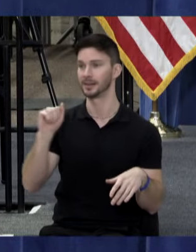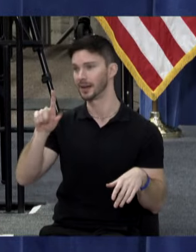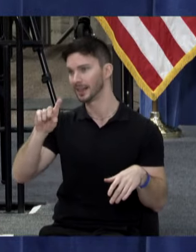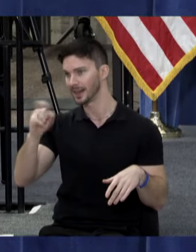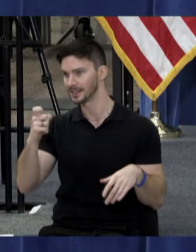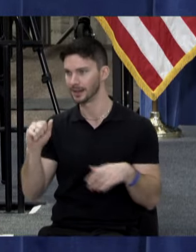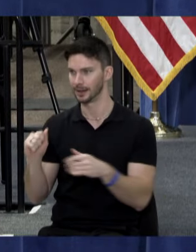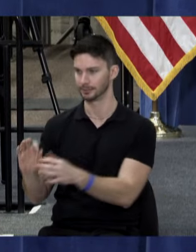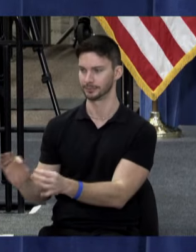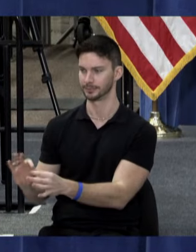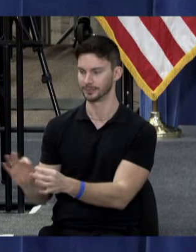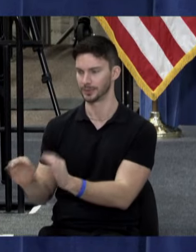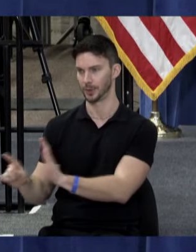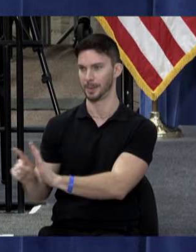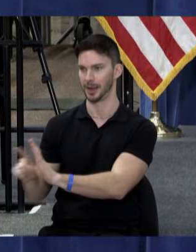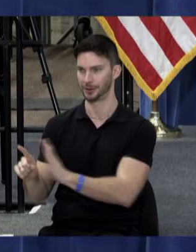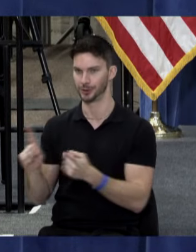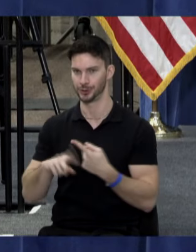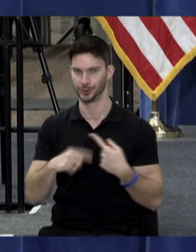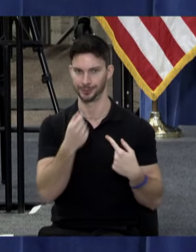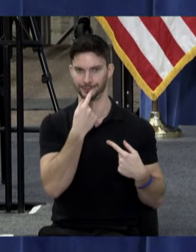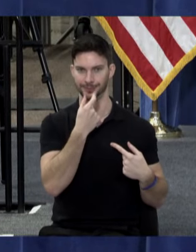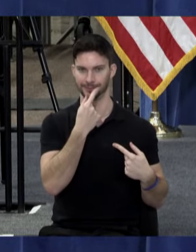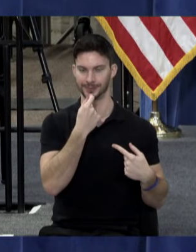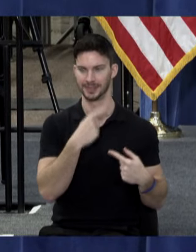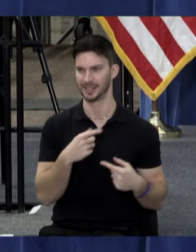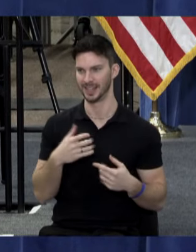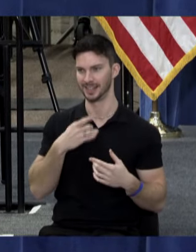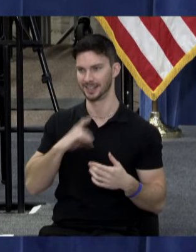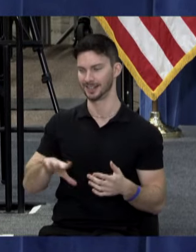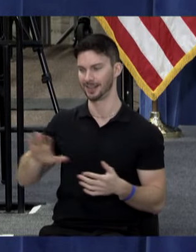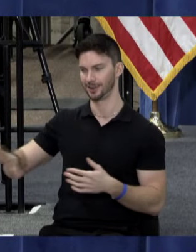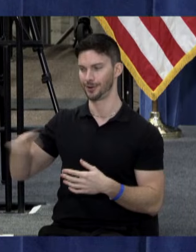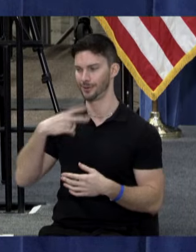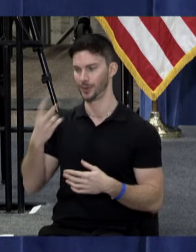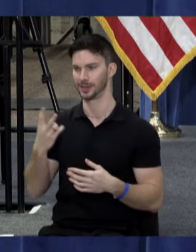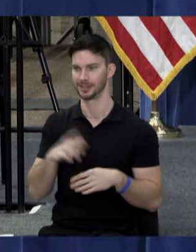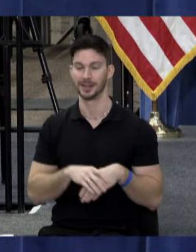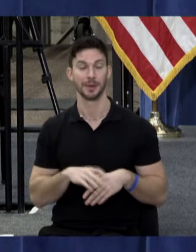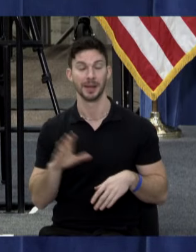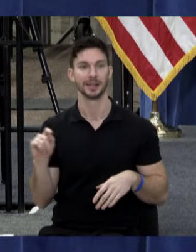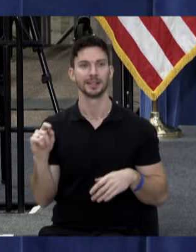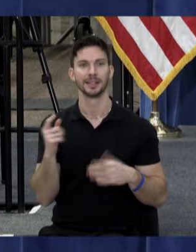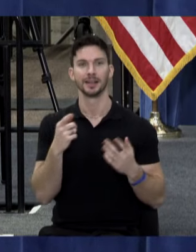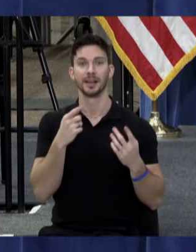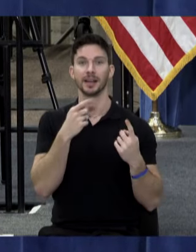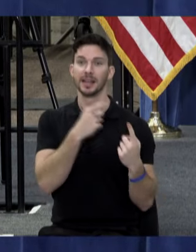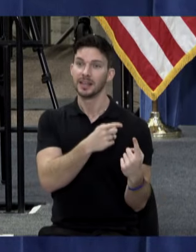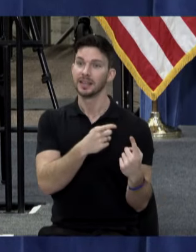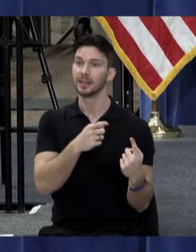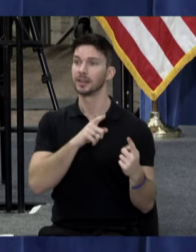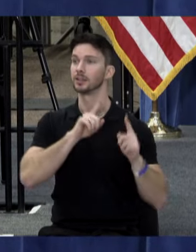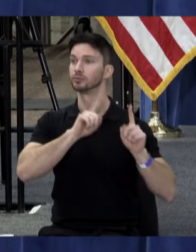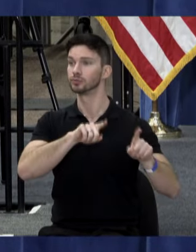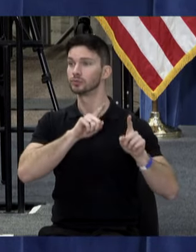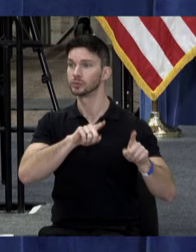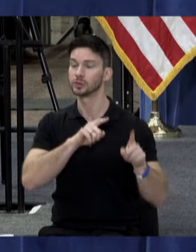doesn't like Alexa speaking. And he cooks, he goes to the grocery store because it's like impossible